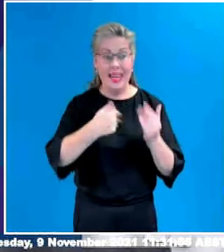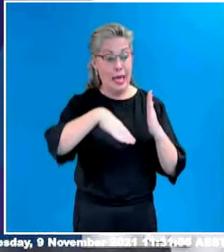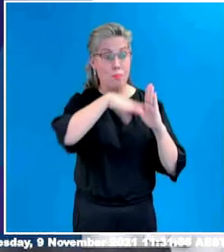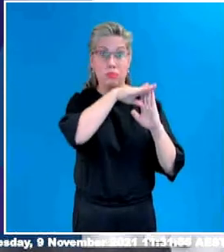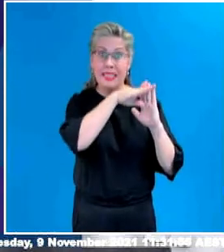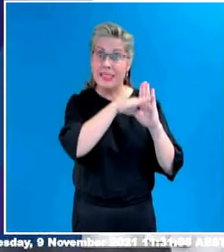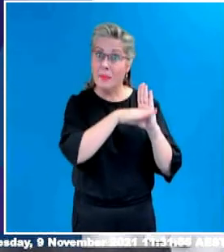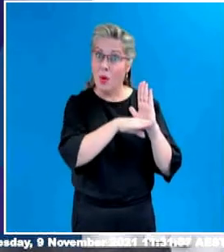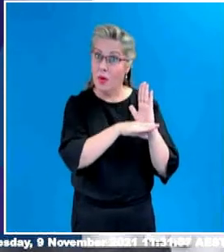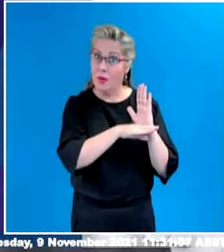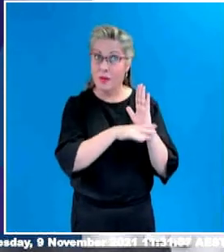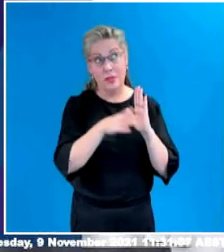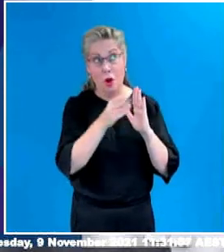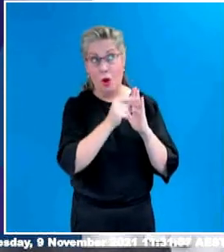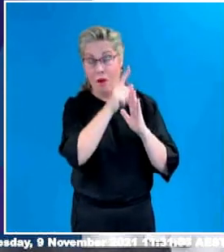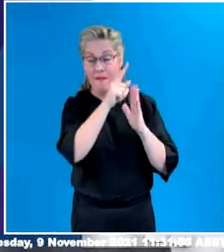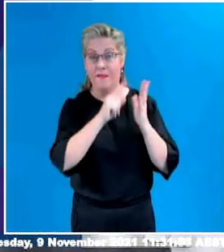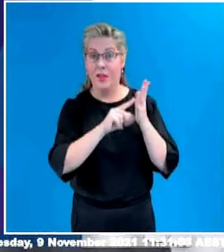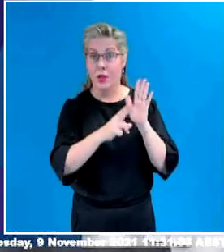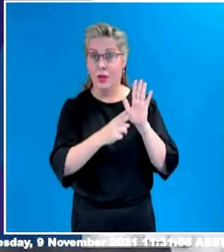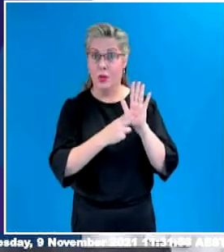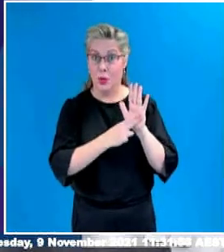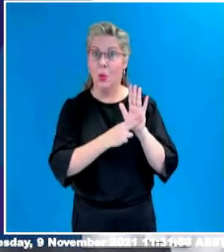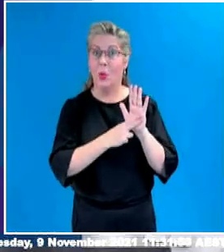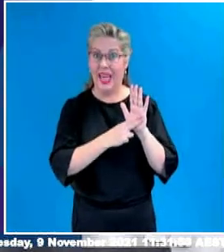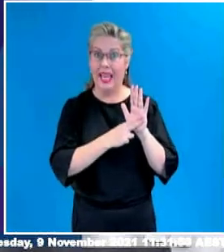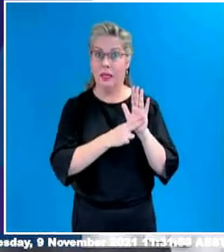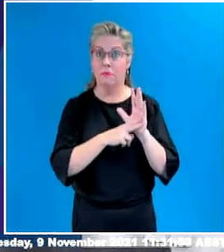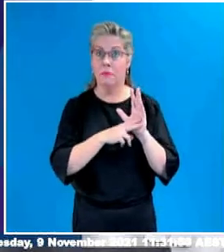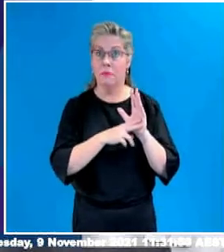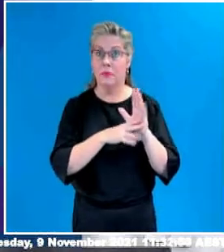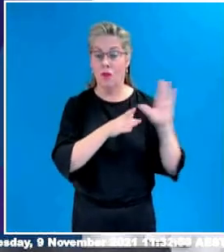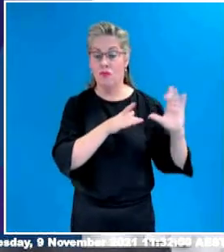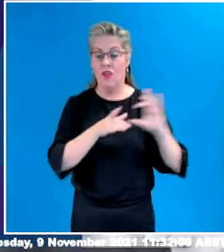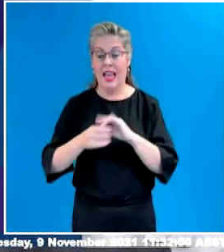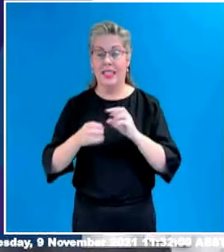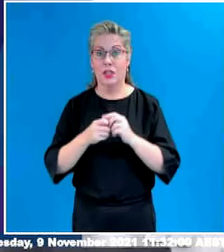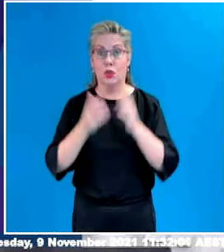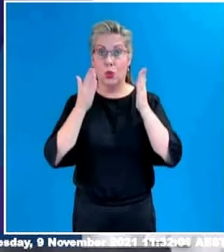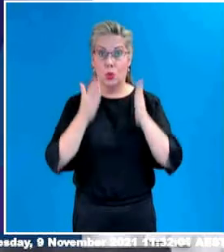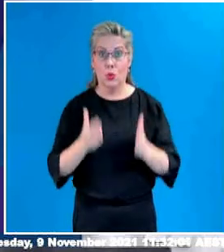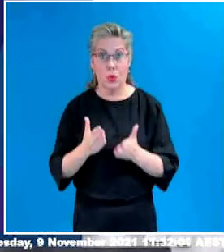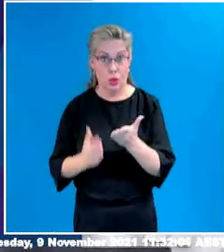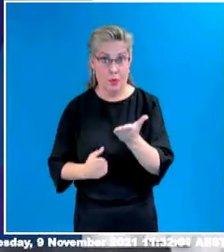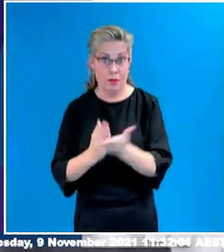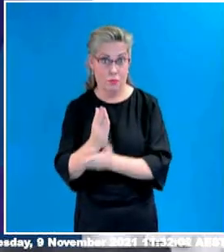little reference to disability and very little reference to the UN's CRPD.